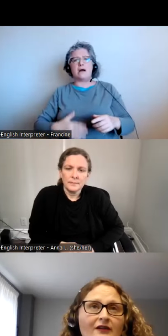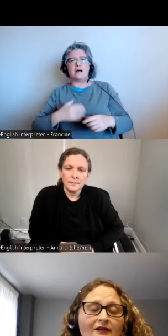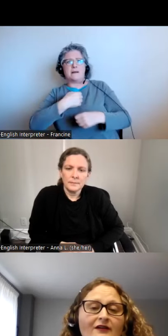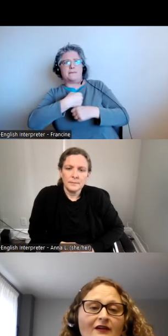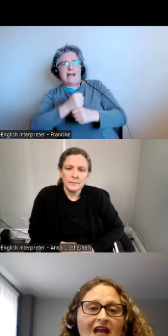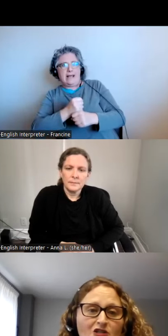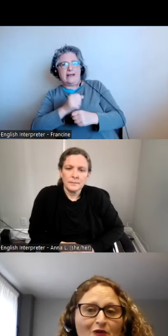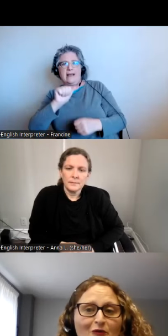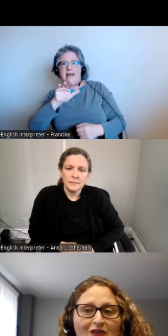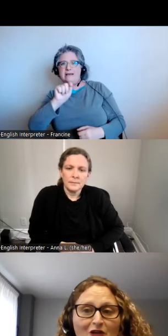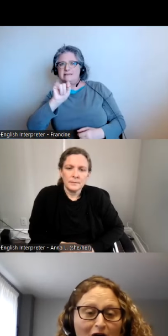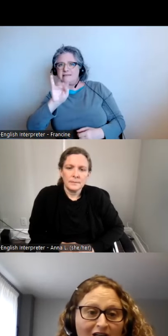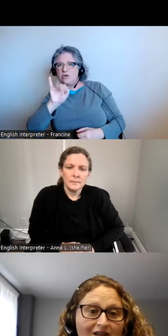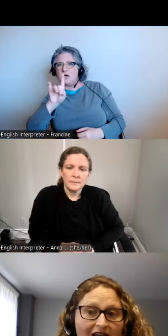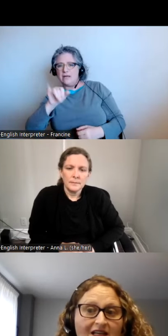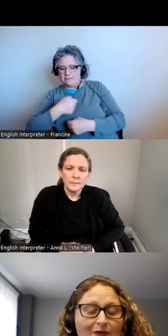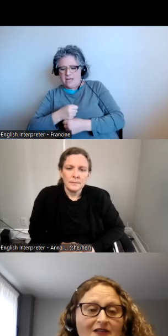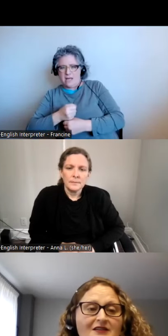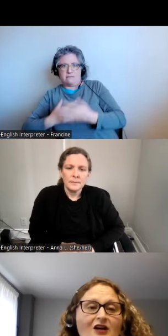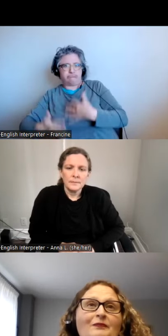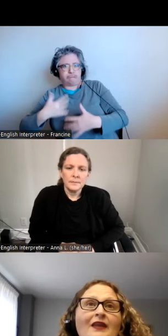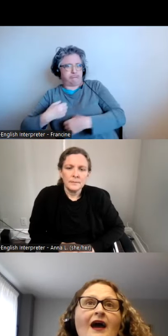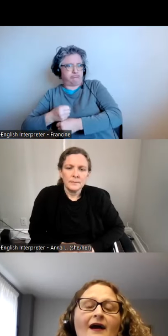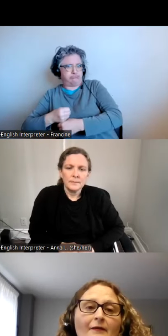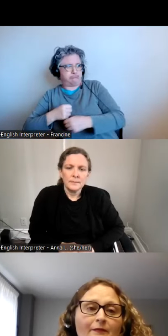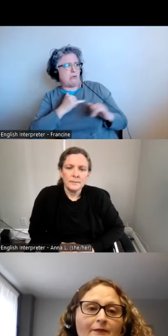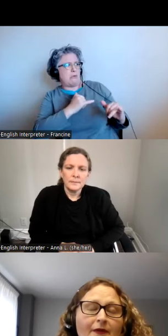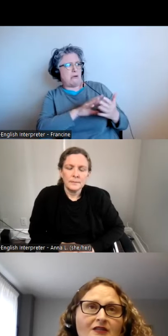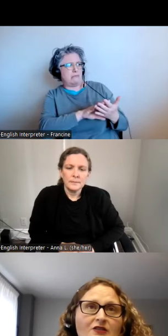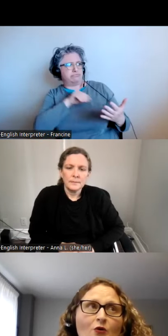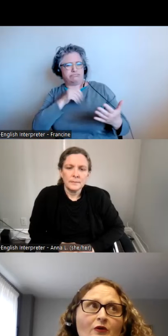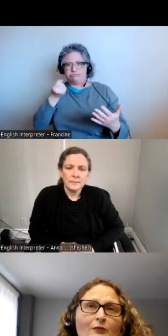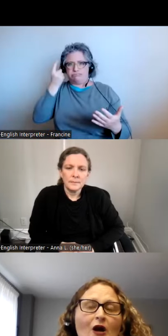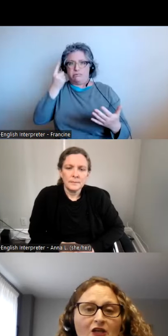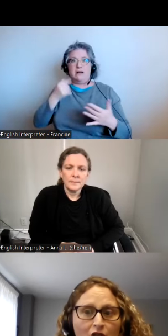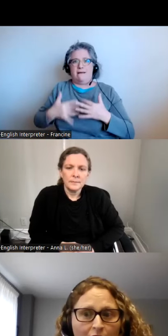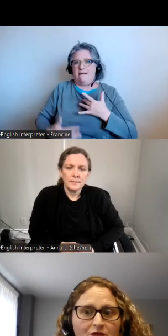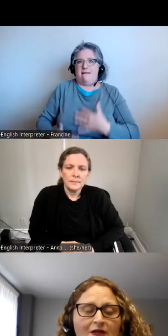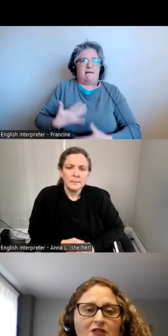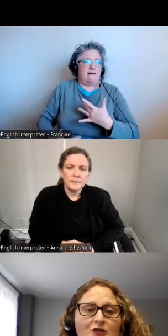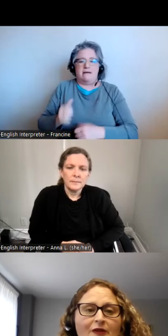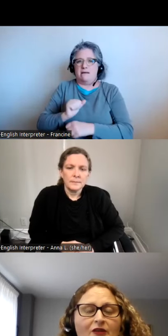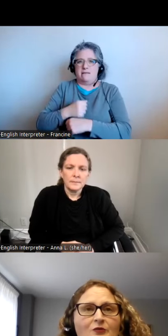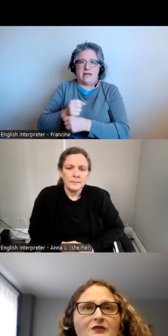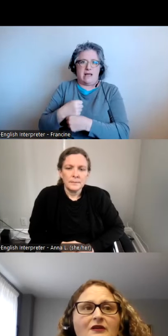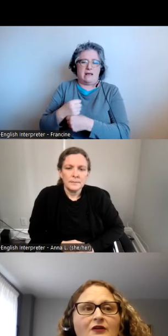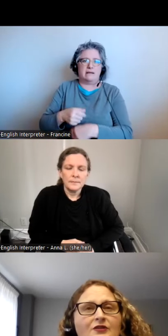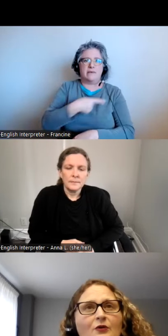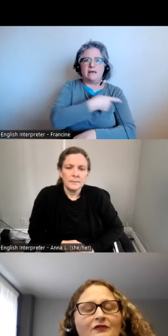't stick around to cause trouble. And all that your body is lest with are the antibodies, which are natural